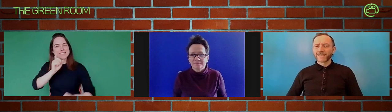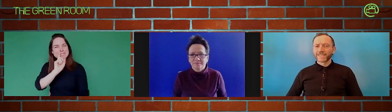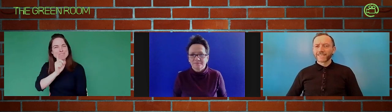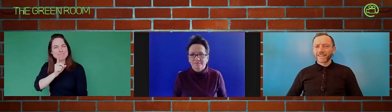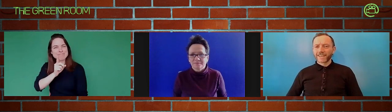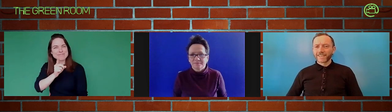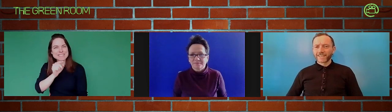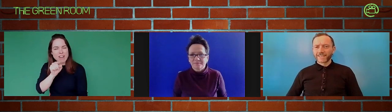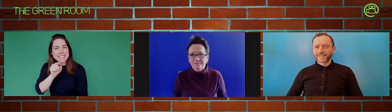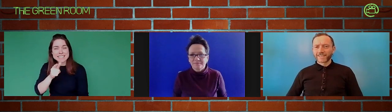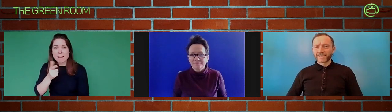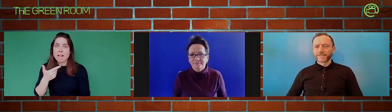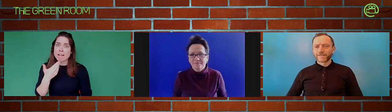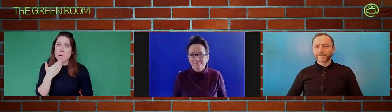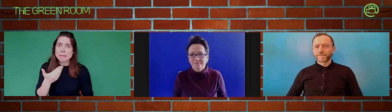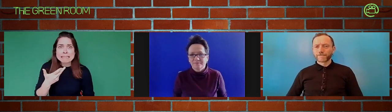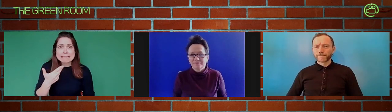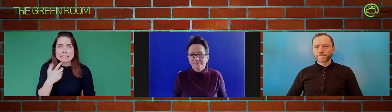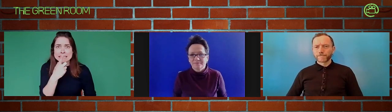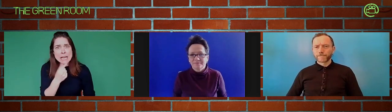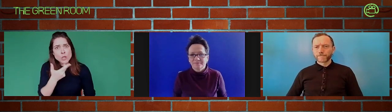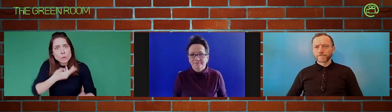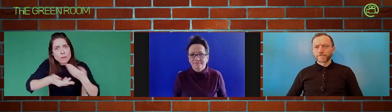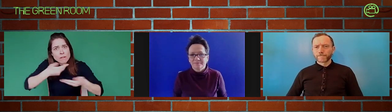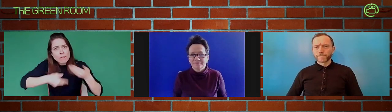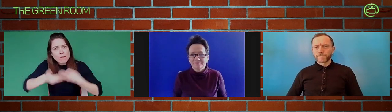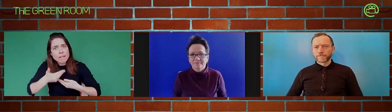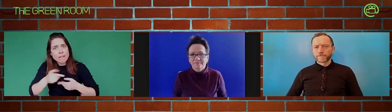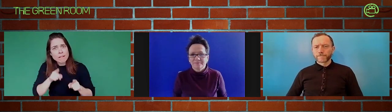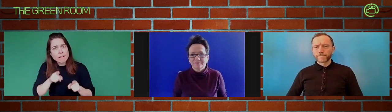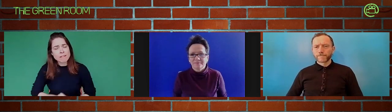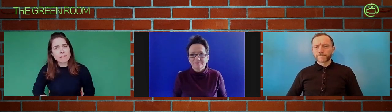that's another great facility. AP: Yeah. Stage Sight is fantastic.